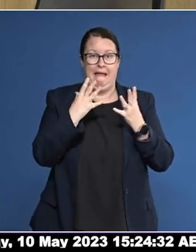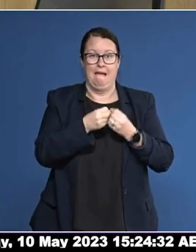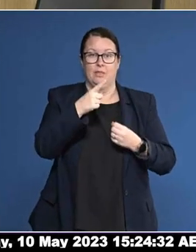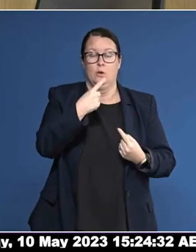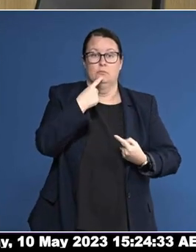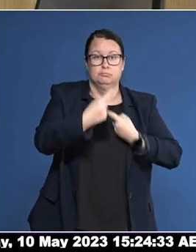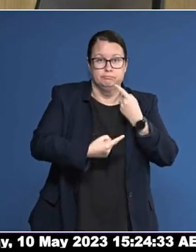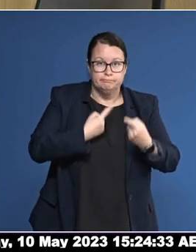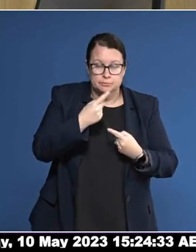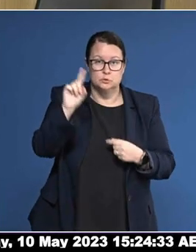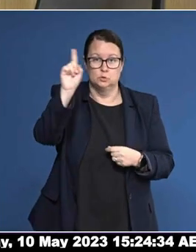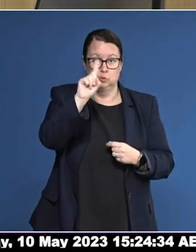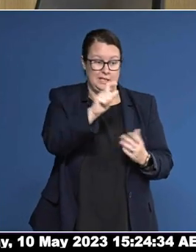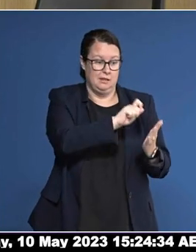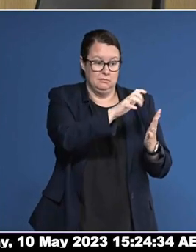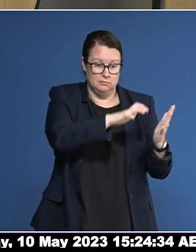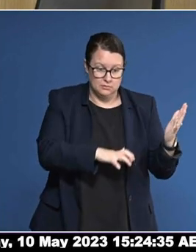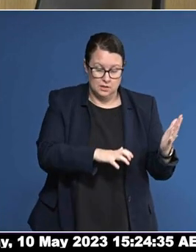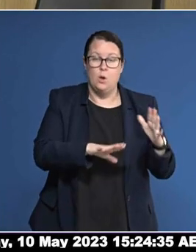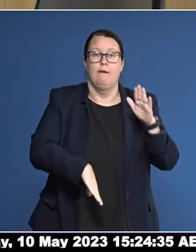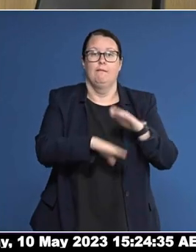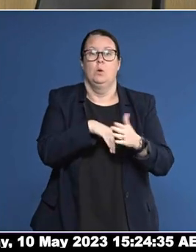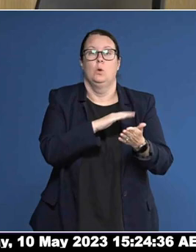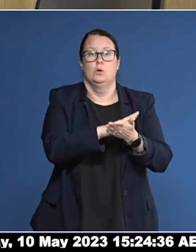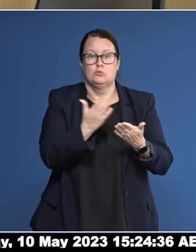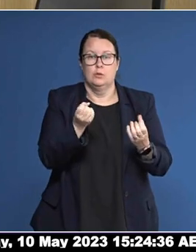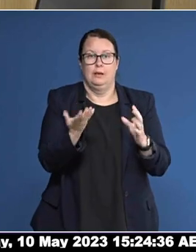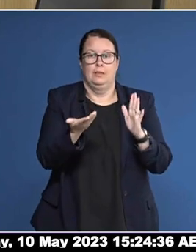will be the truth, the whole truth and nothing but the truth? I do.